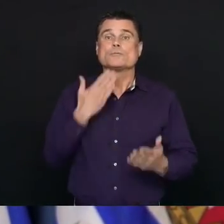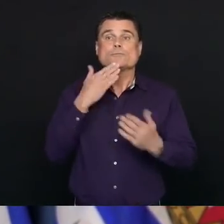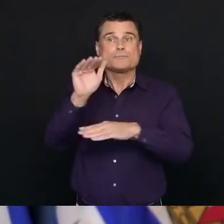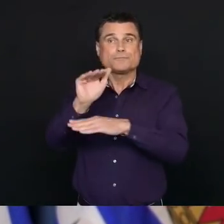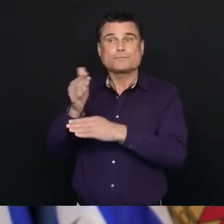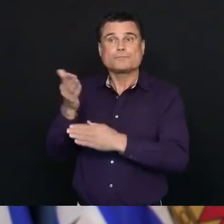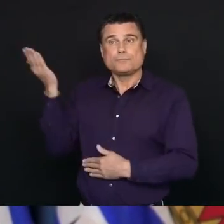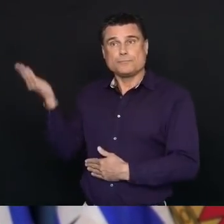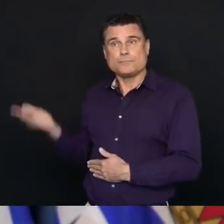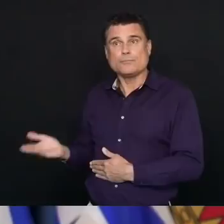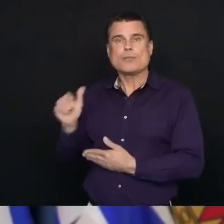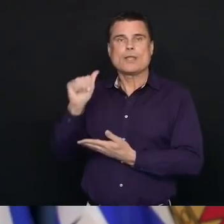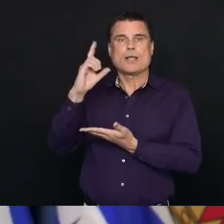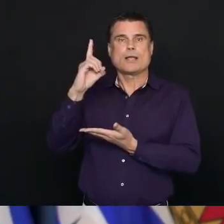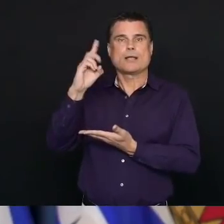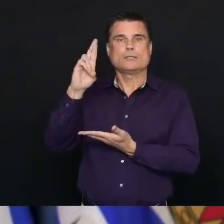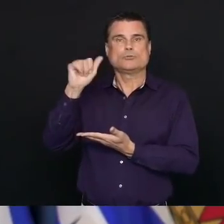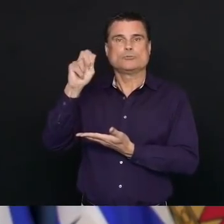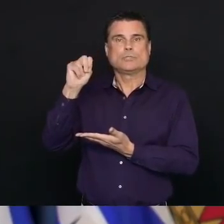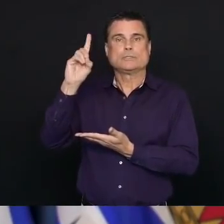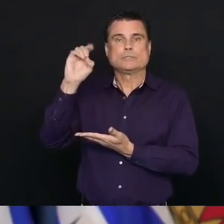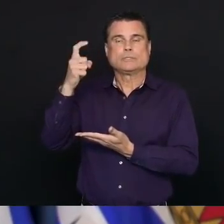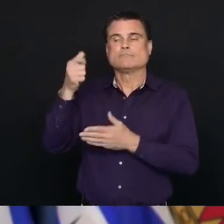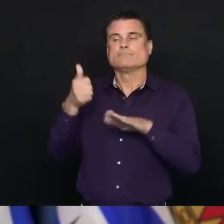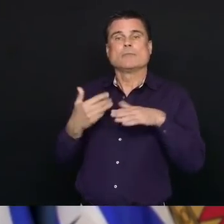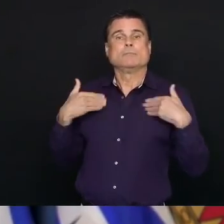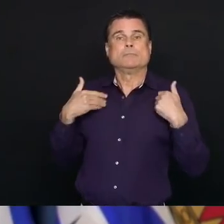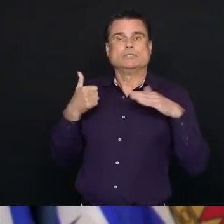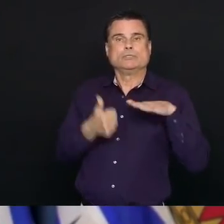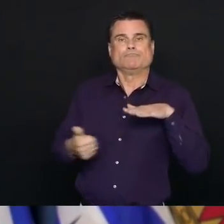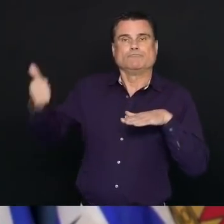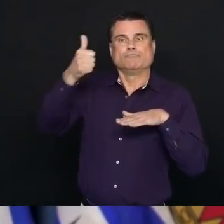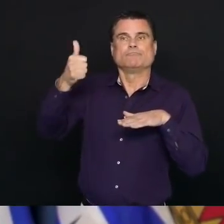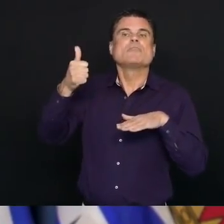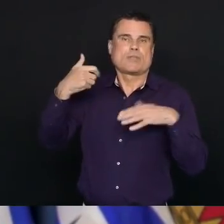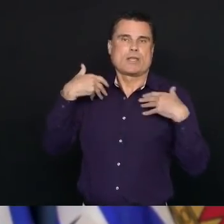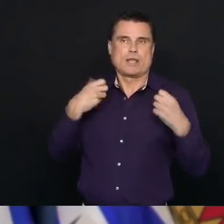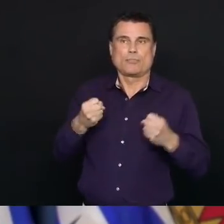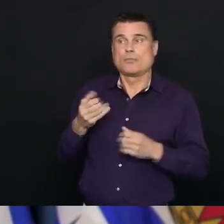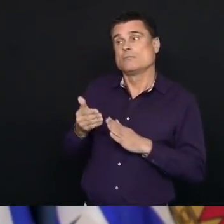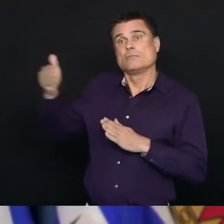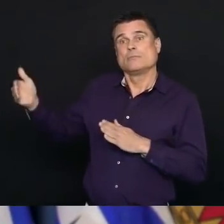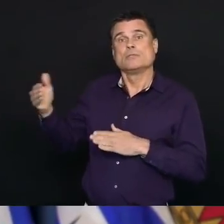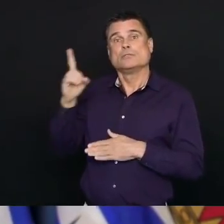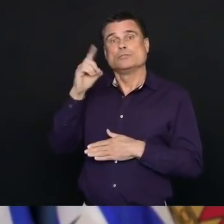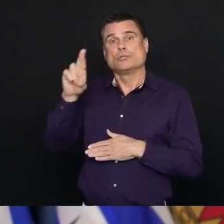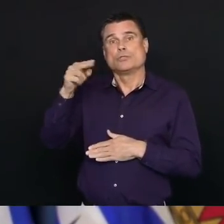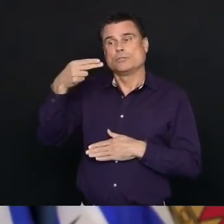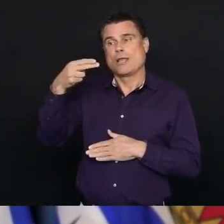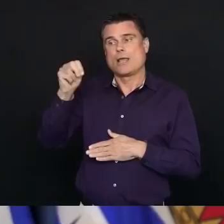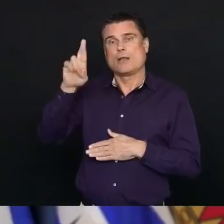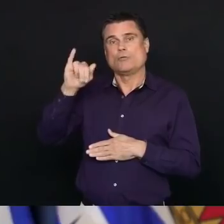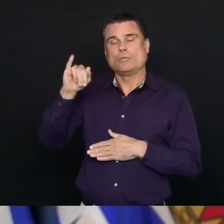Good afternoon. Just to let you know tomorrow there will not be any briefing